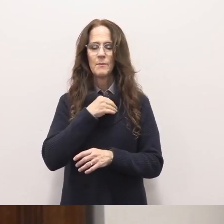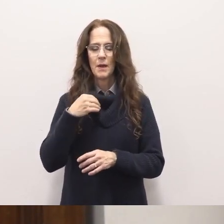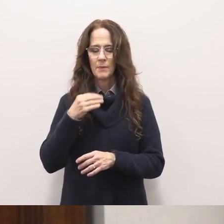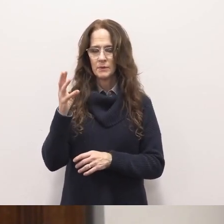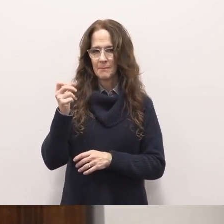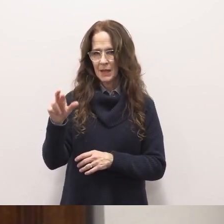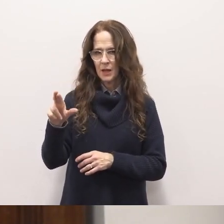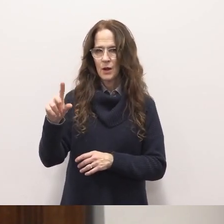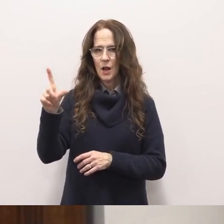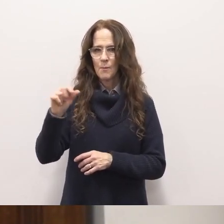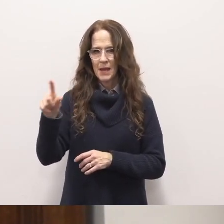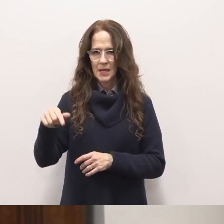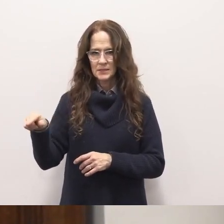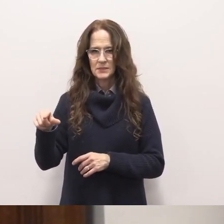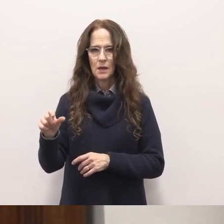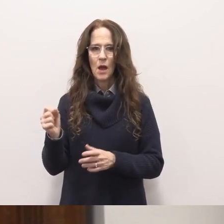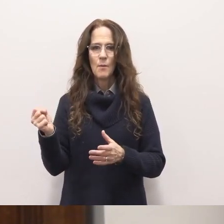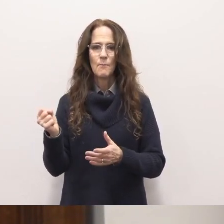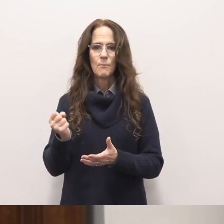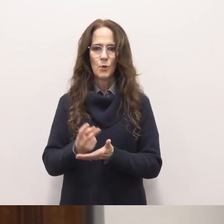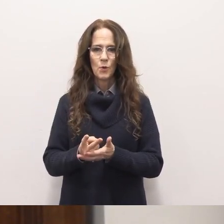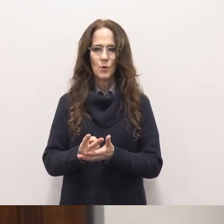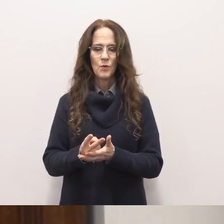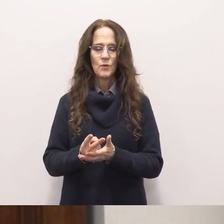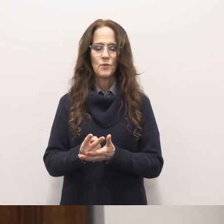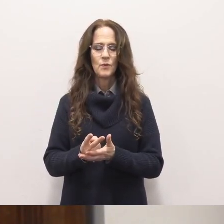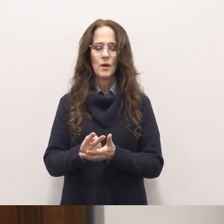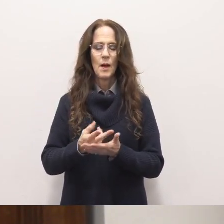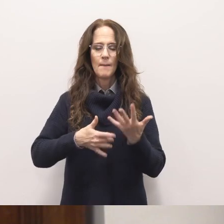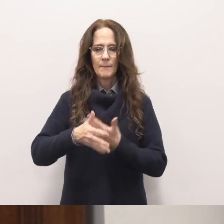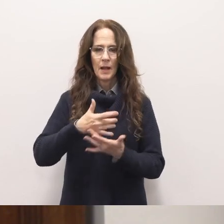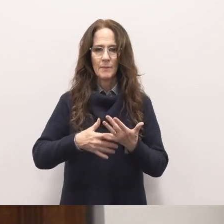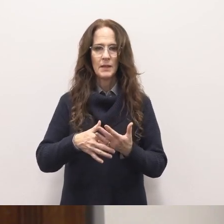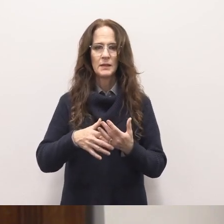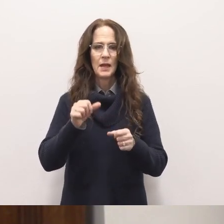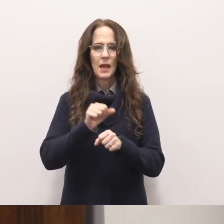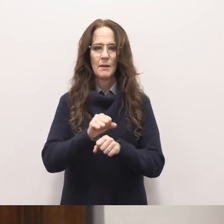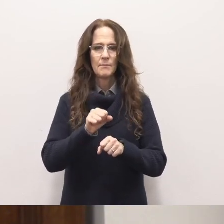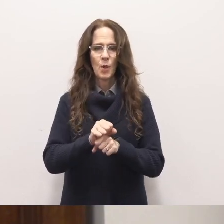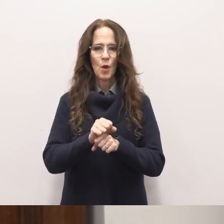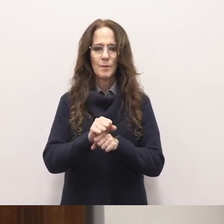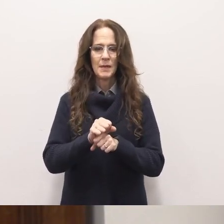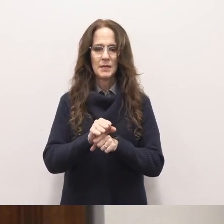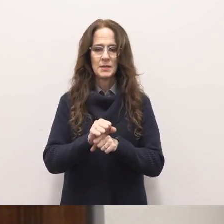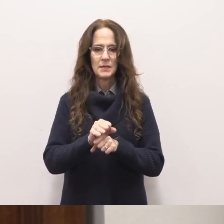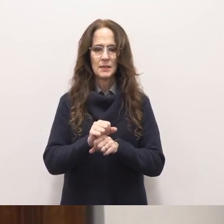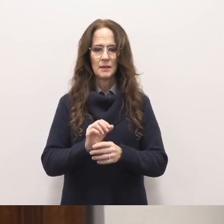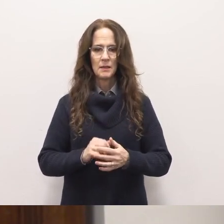to approve public employment. I will turn it over to Dr. An,